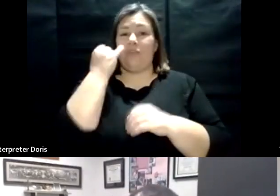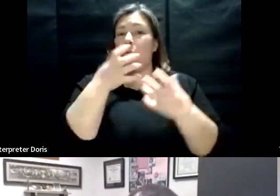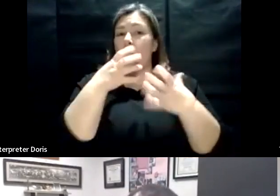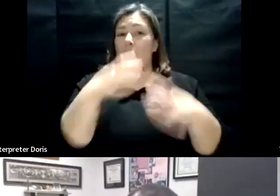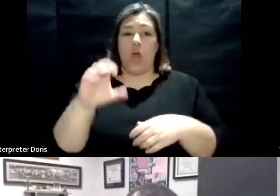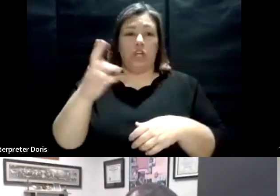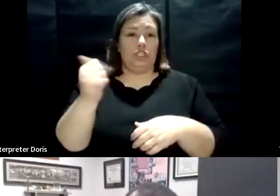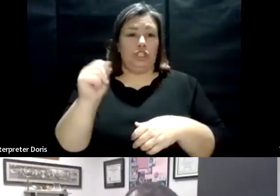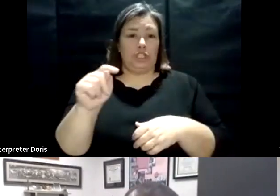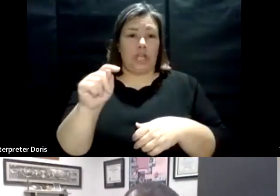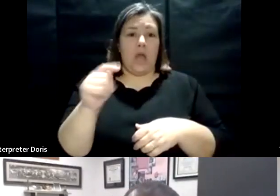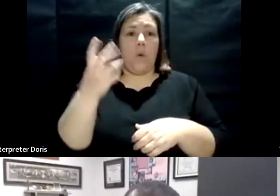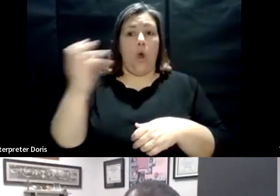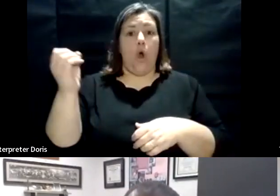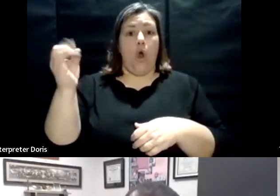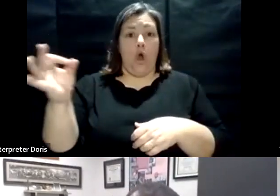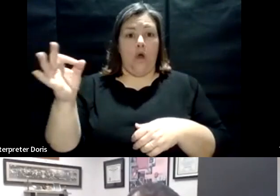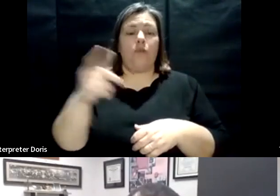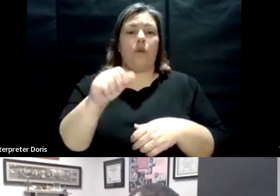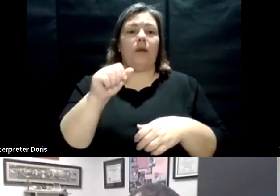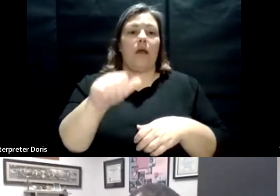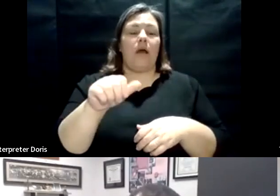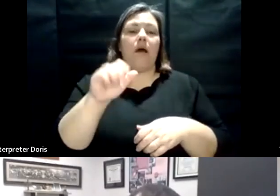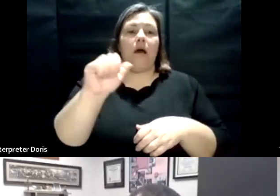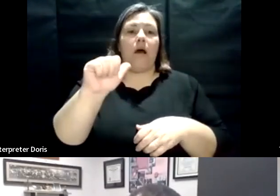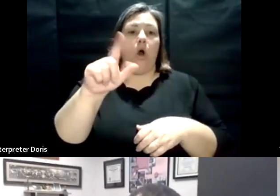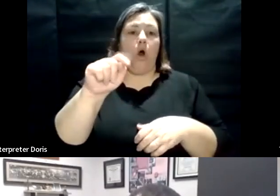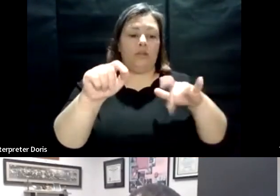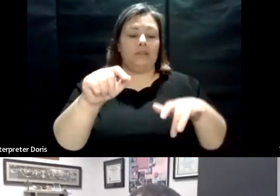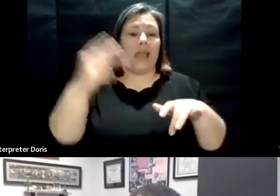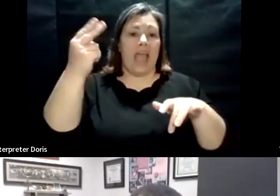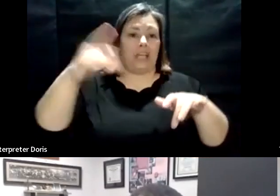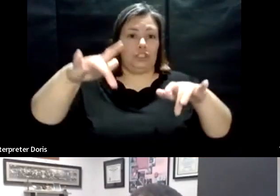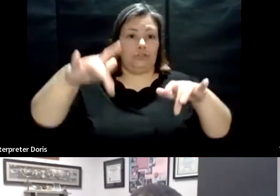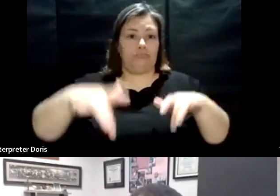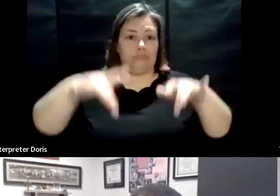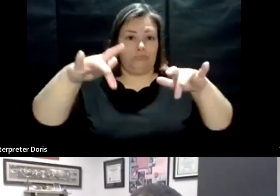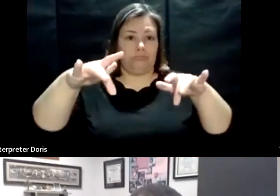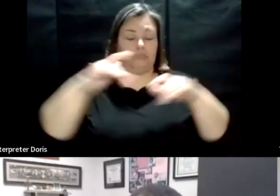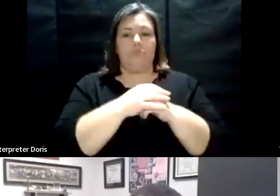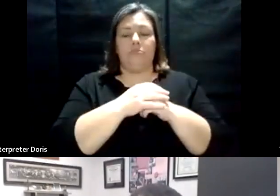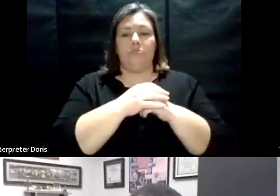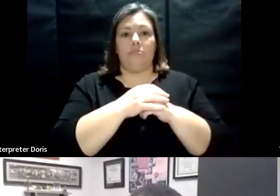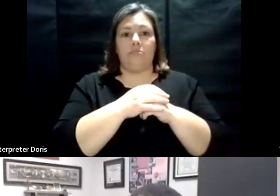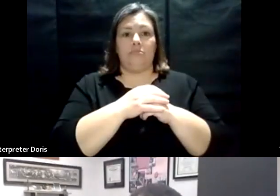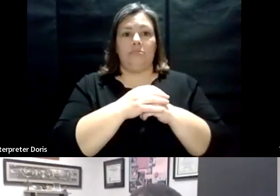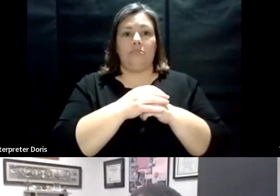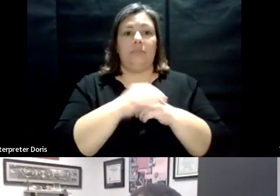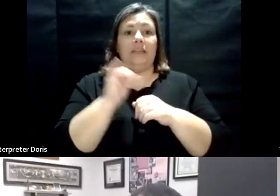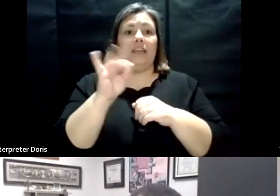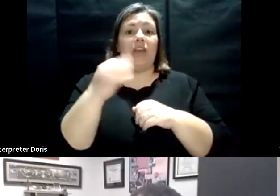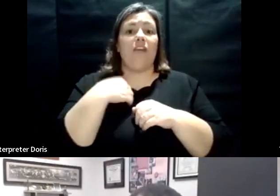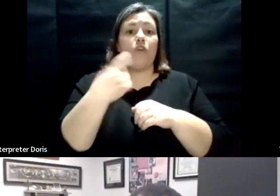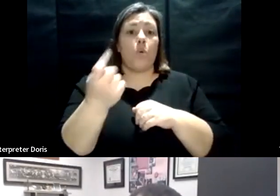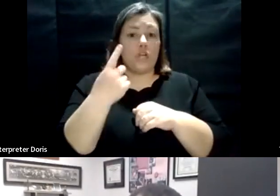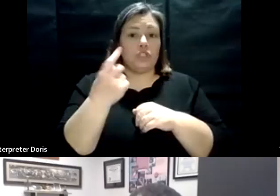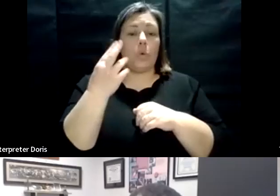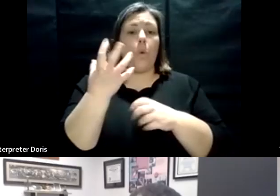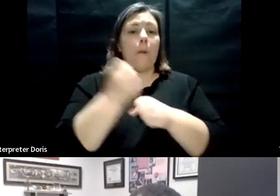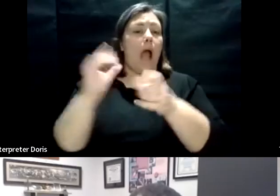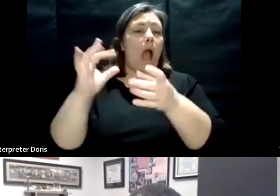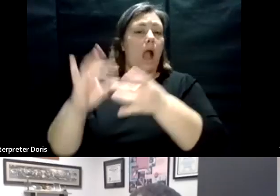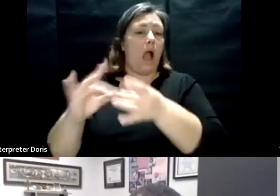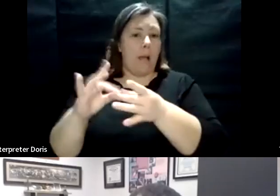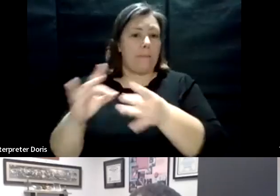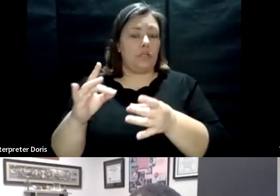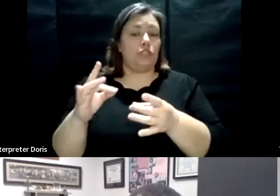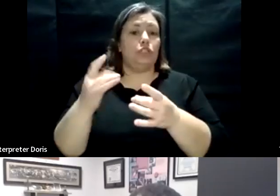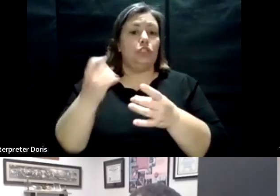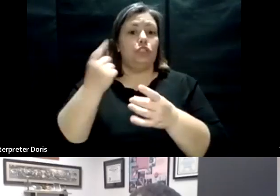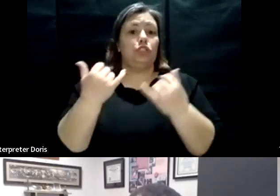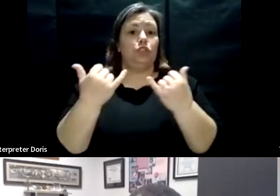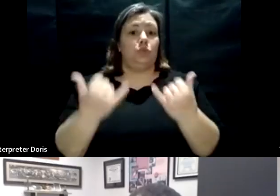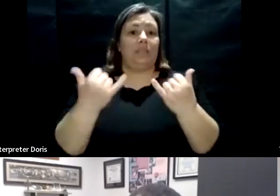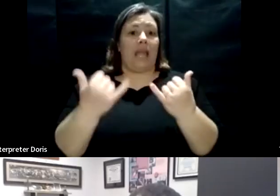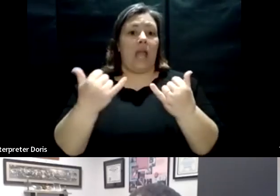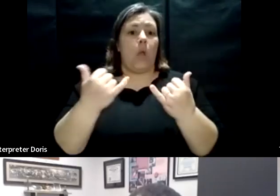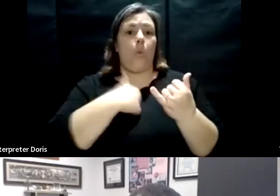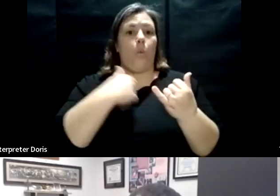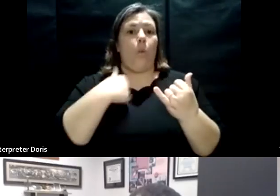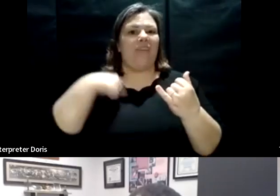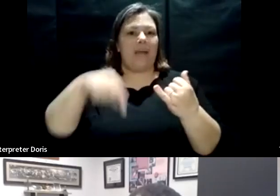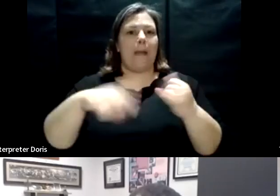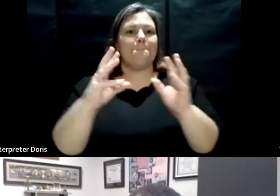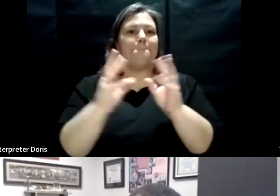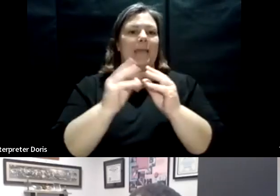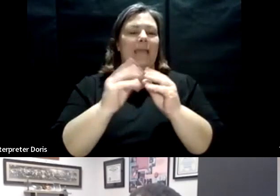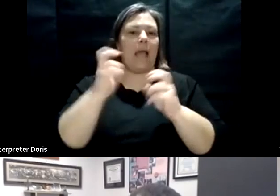If you would like to turn the chat feature off, you're using screen, or you could do that by pressing Alt H.